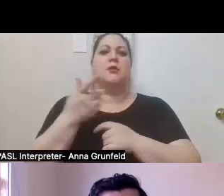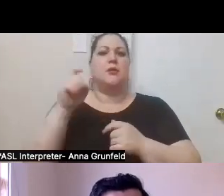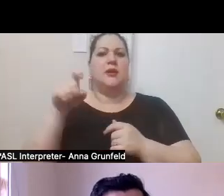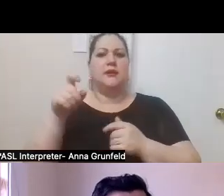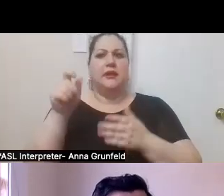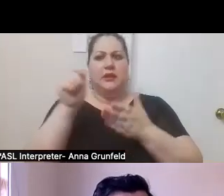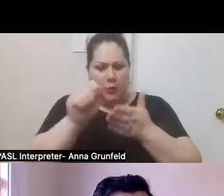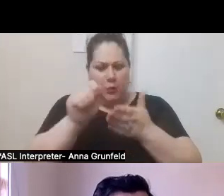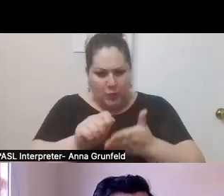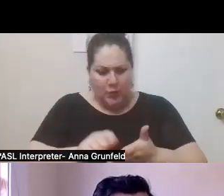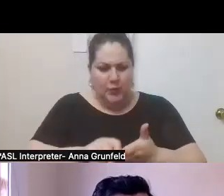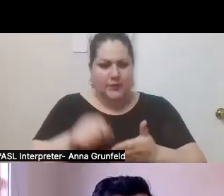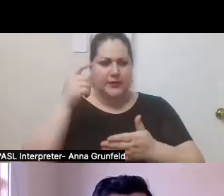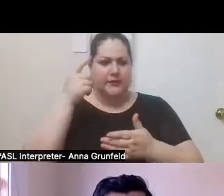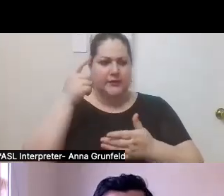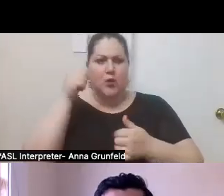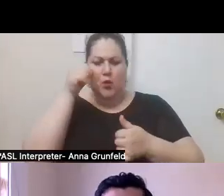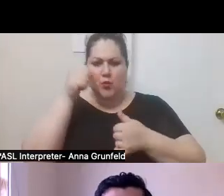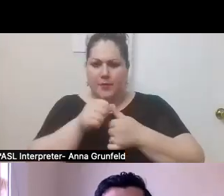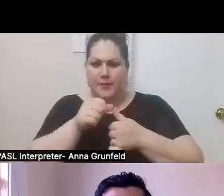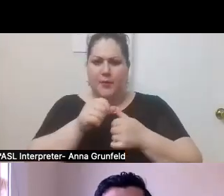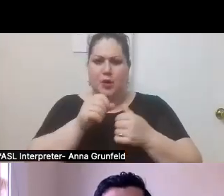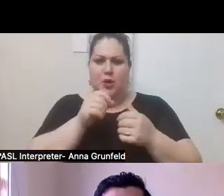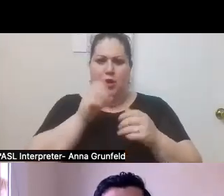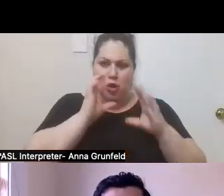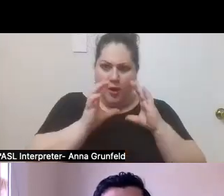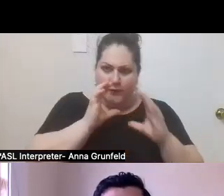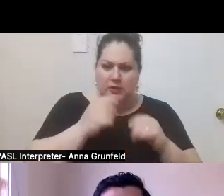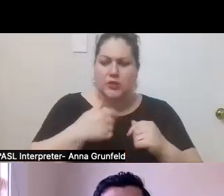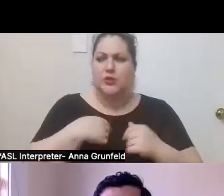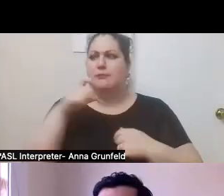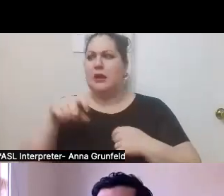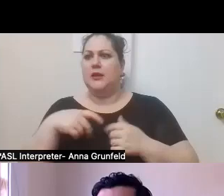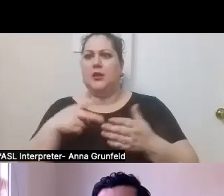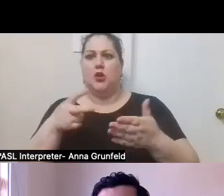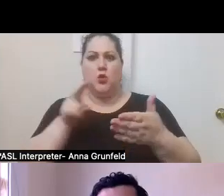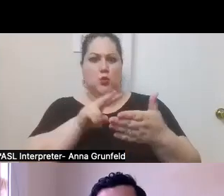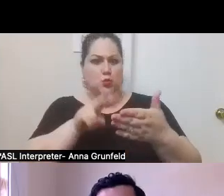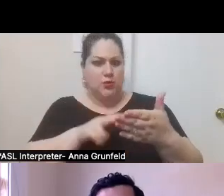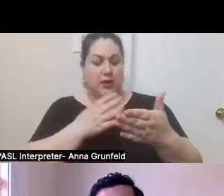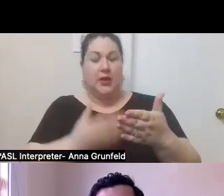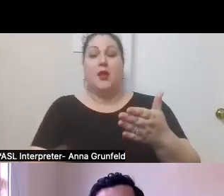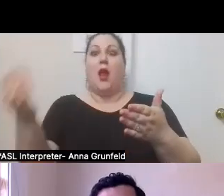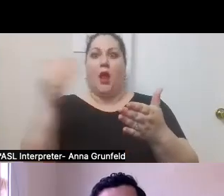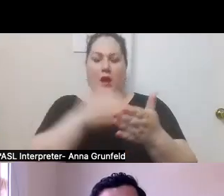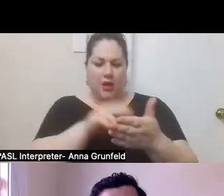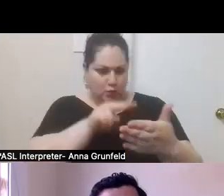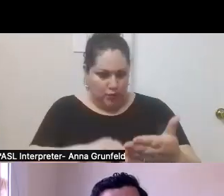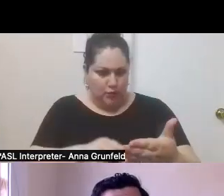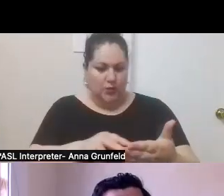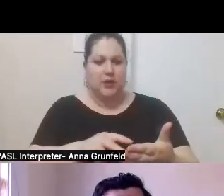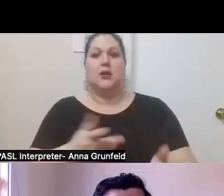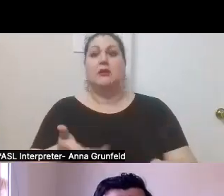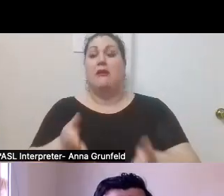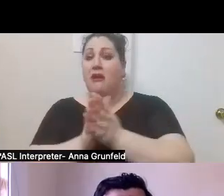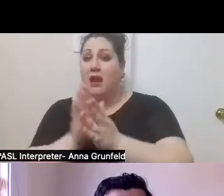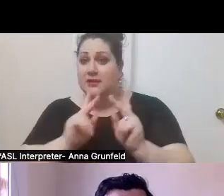I needed to reread paragraphs and ask for repeating conversations. Not infrequently. And I could not.